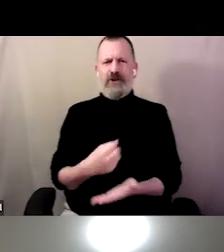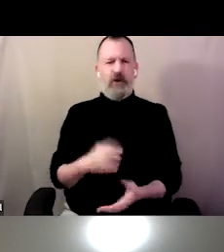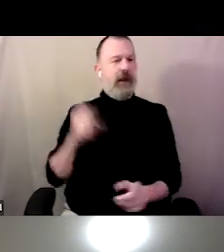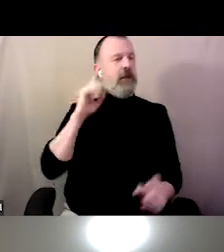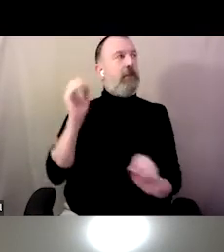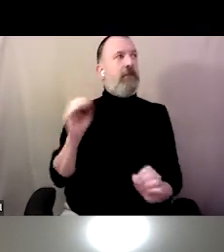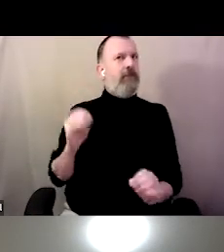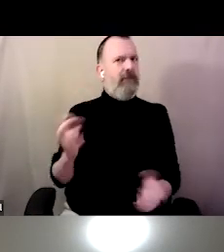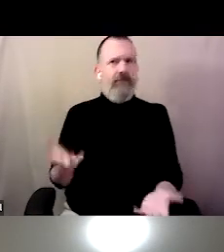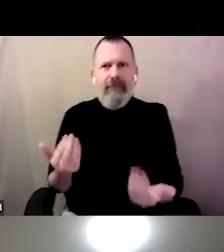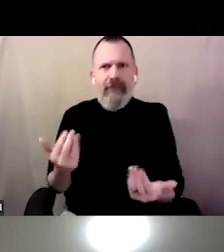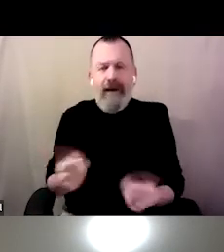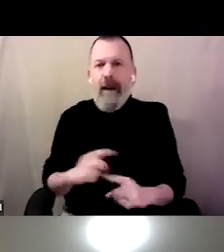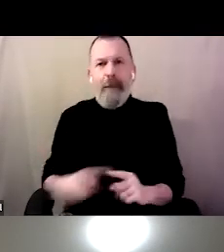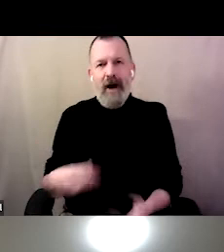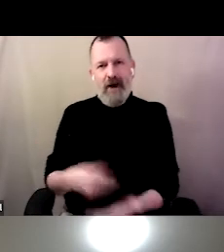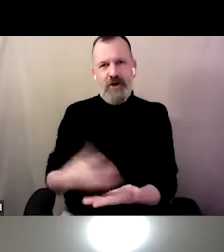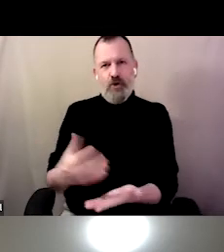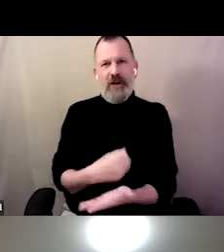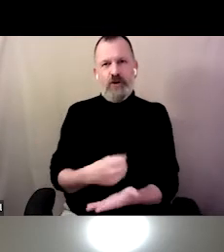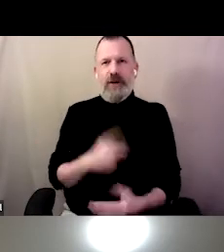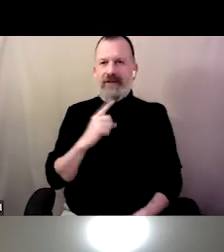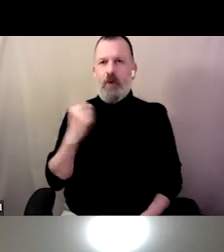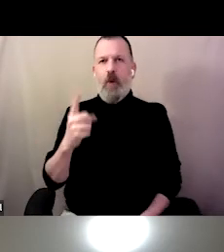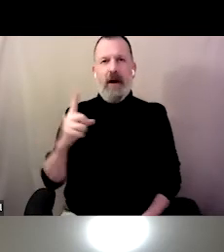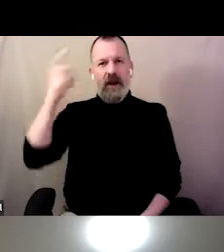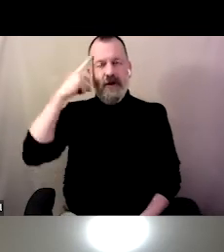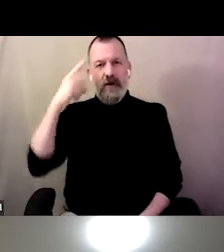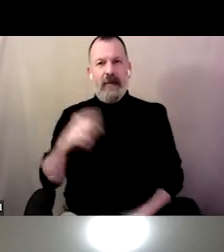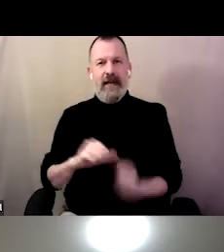CalebBarlow: Treasure is one of those US government agencies that has unbelievable powers,